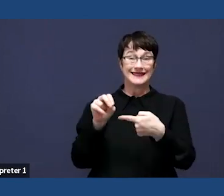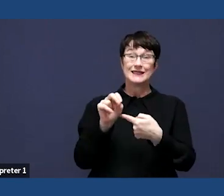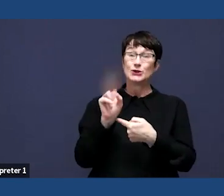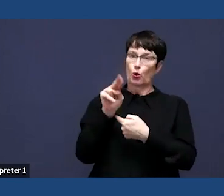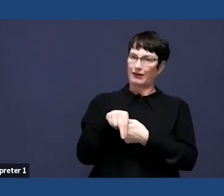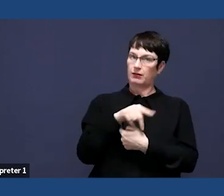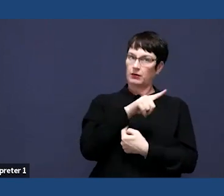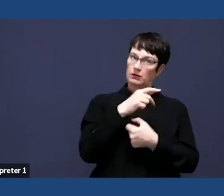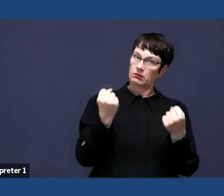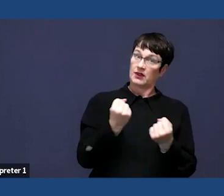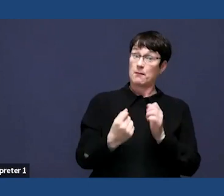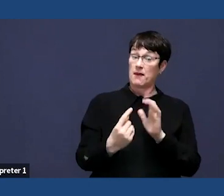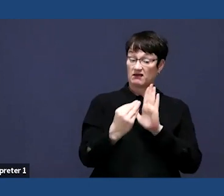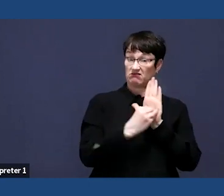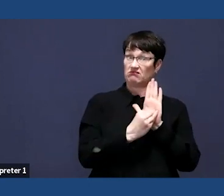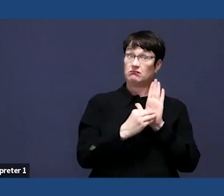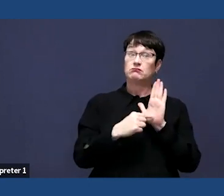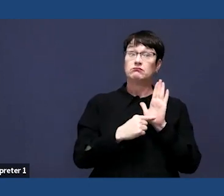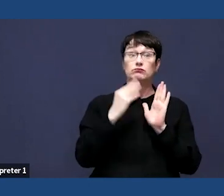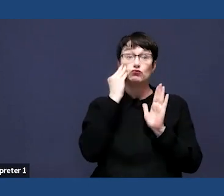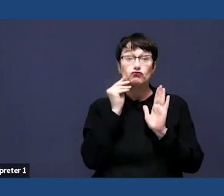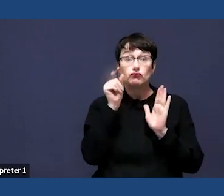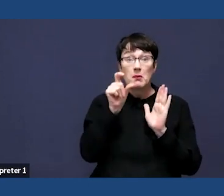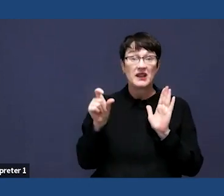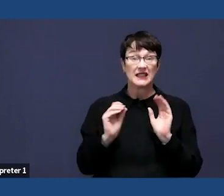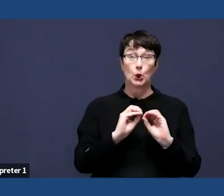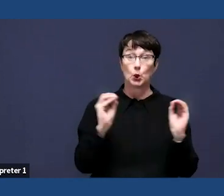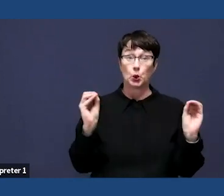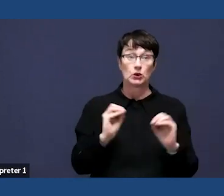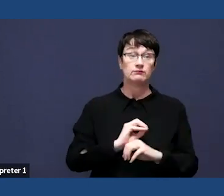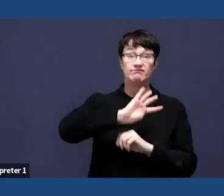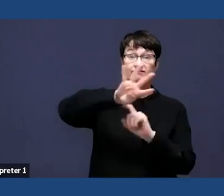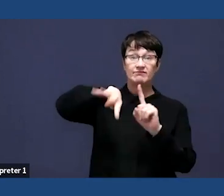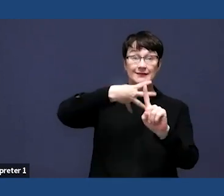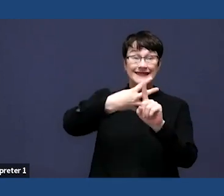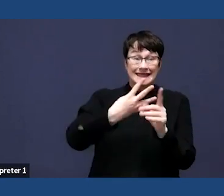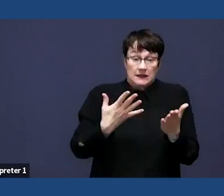The Sustainable Development Goals, there's an SDG Summit happening today here at the